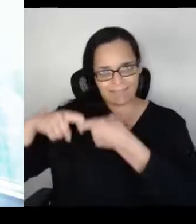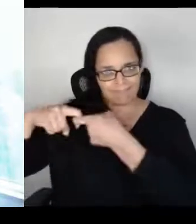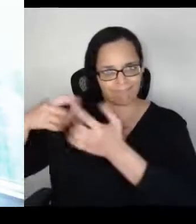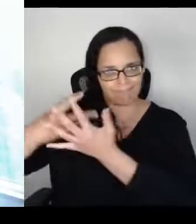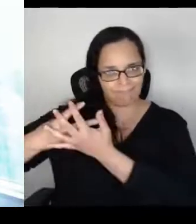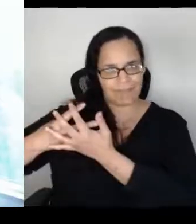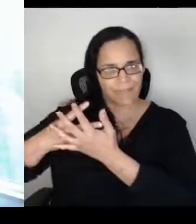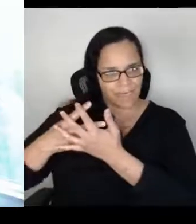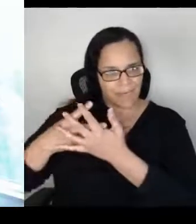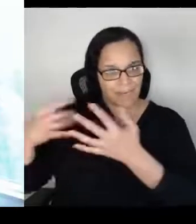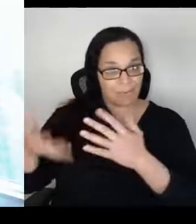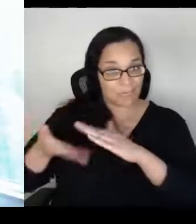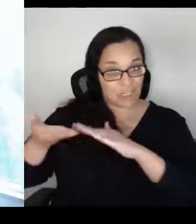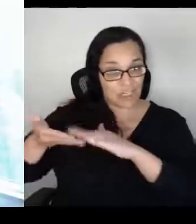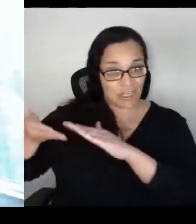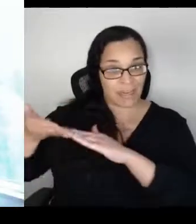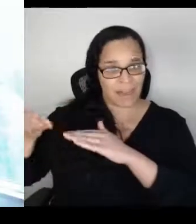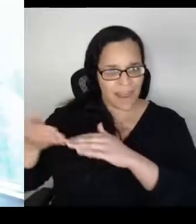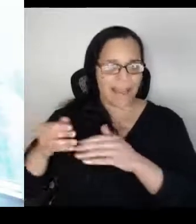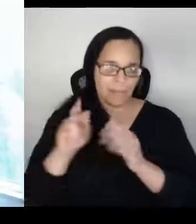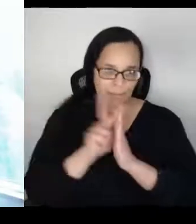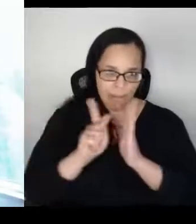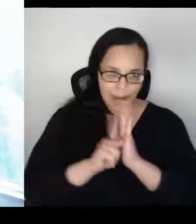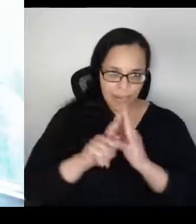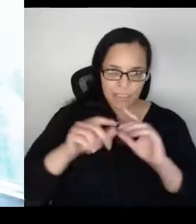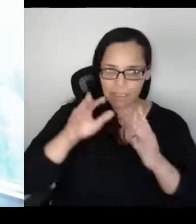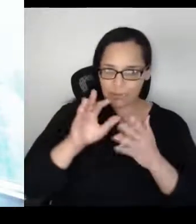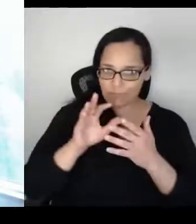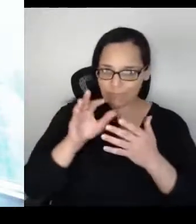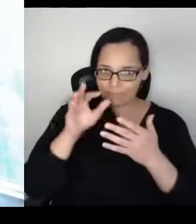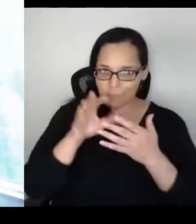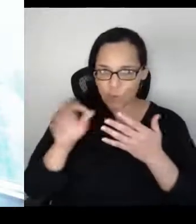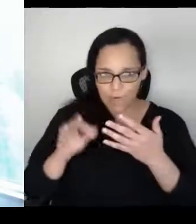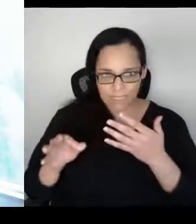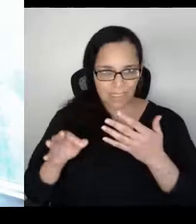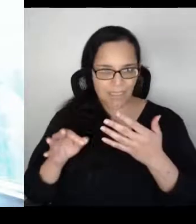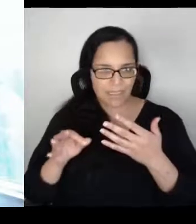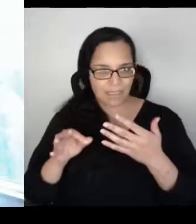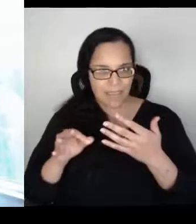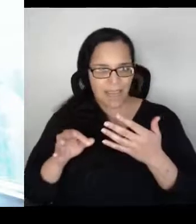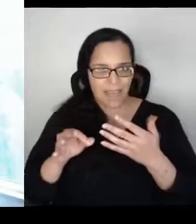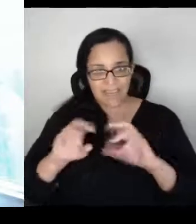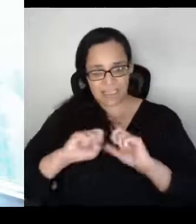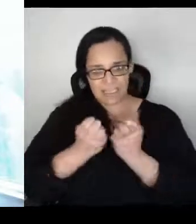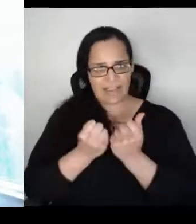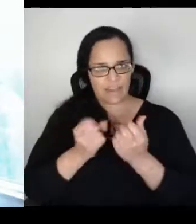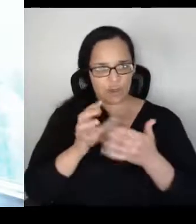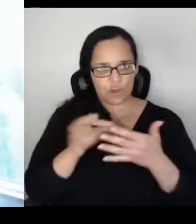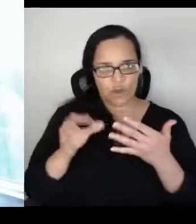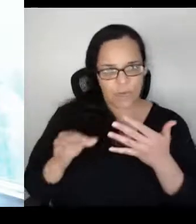and societal choices to dehumanize people that needs radical bold action,